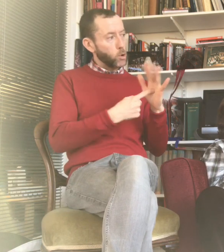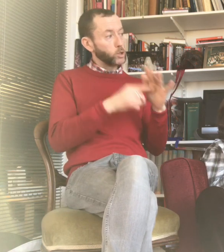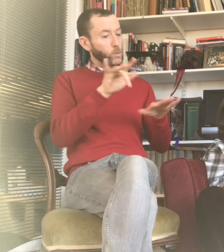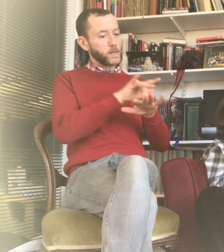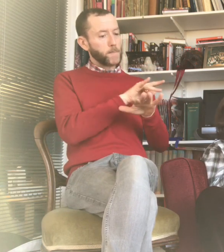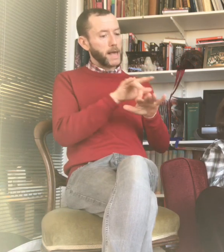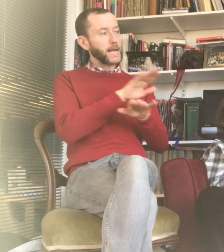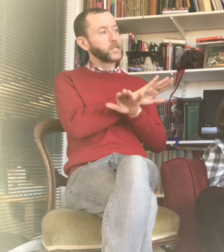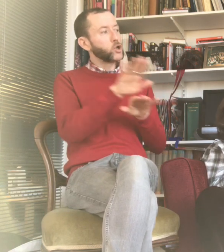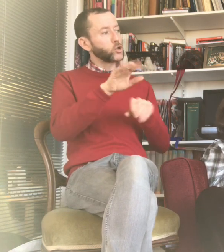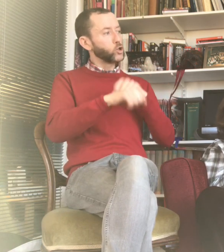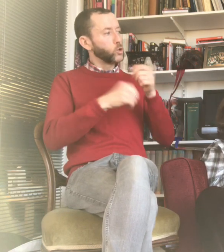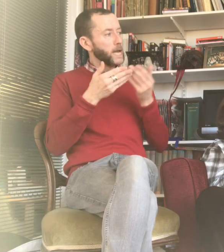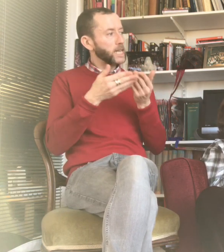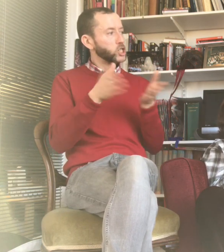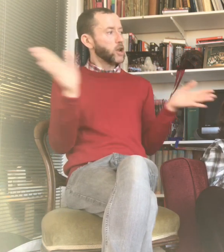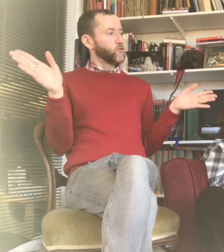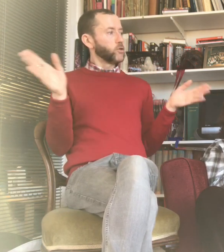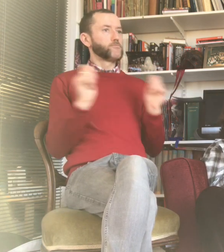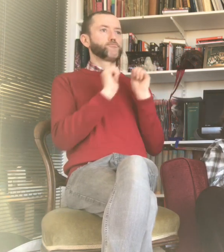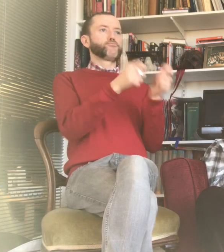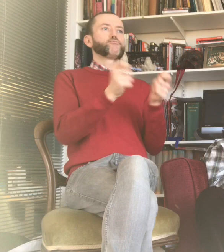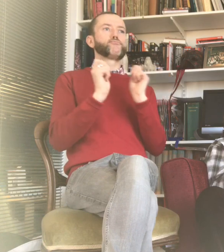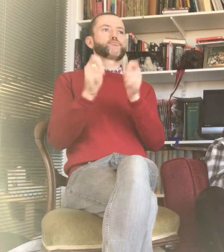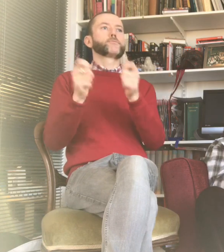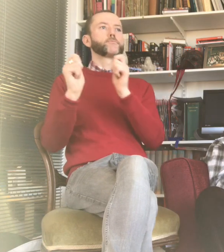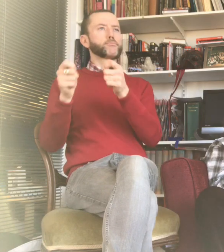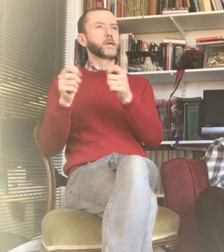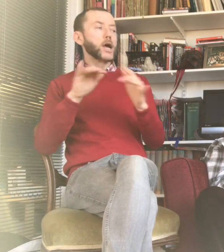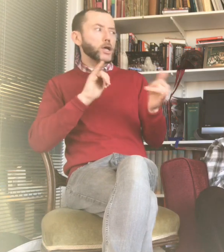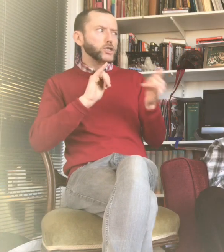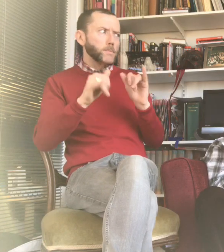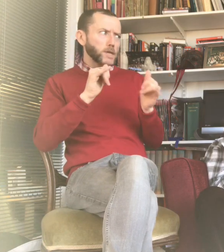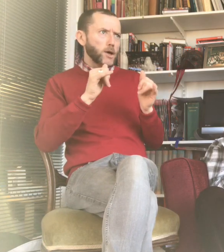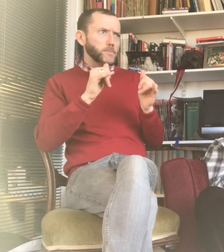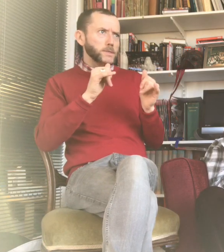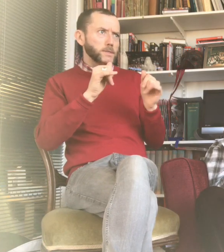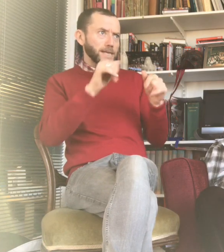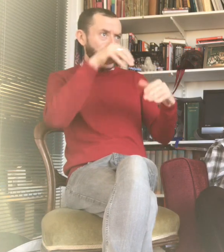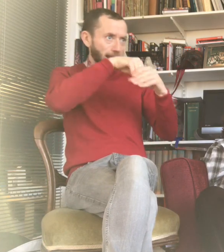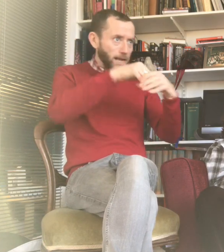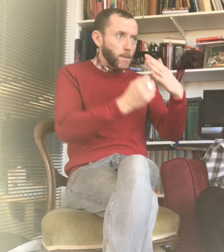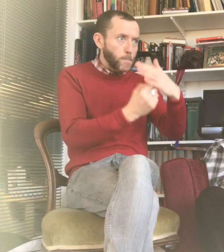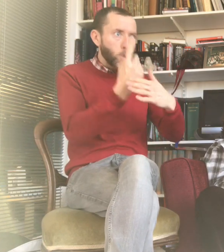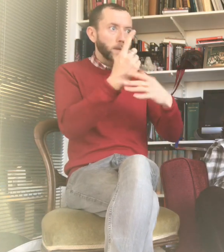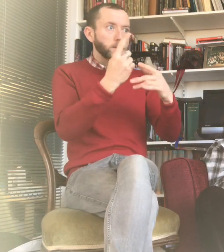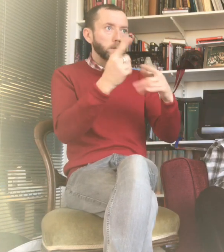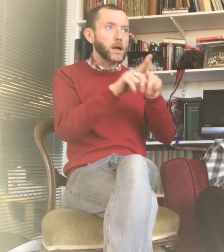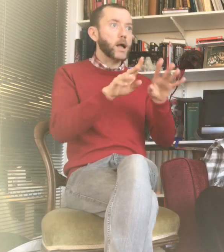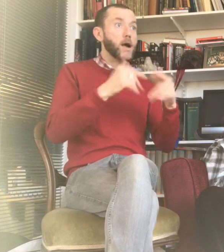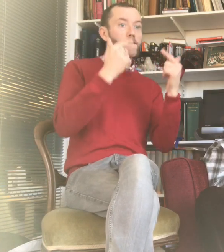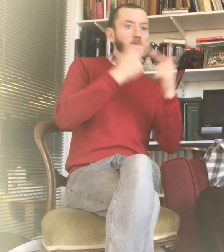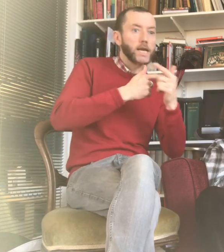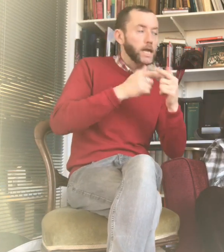generalise it. Not to...sometimes it's very funny, sometimes it's dark and sad,